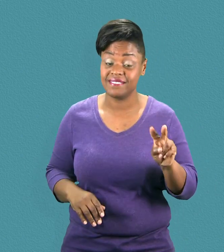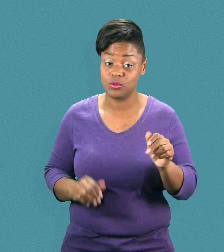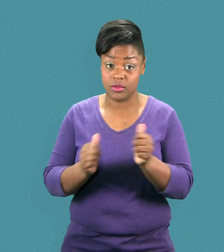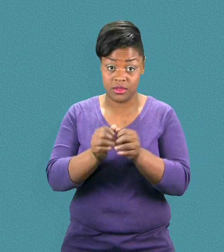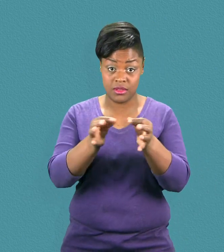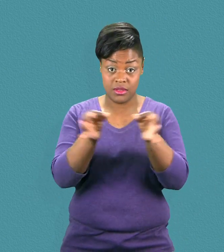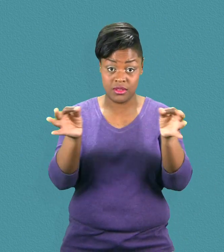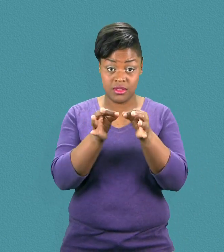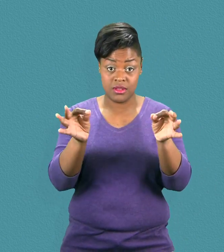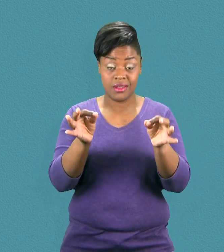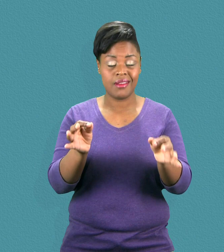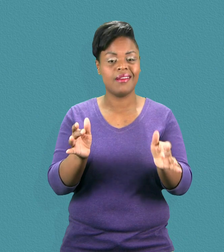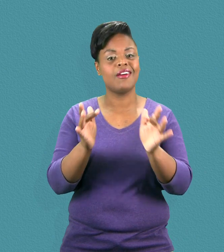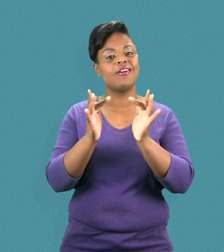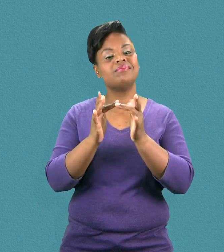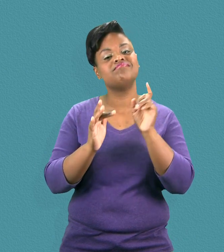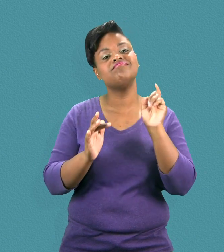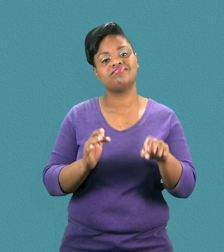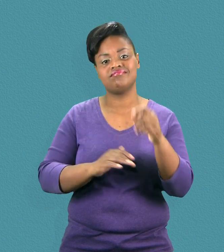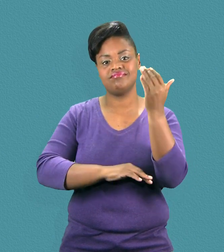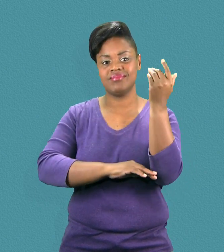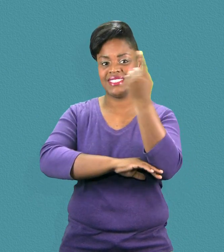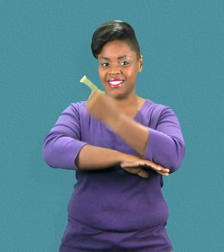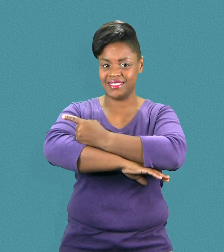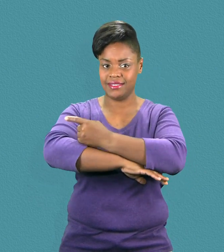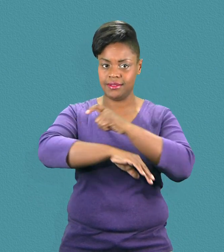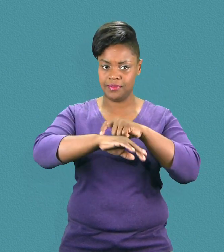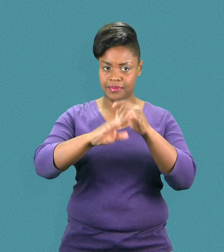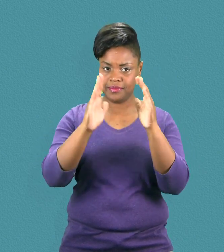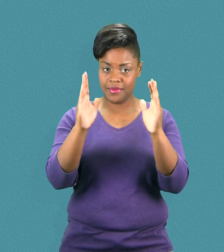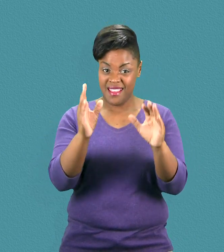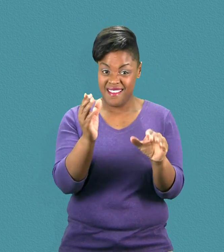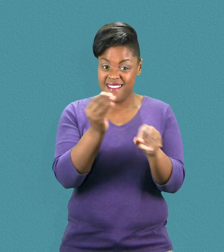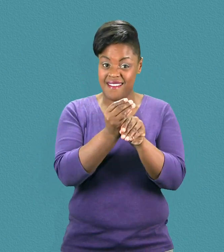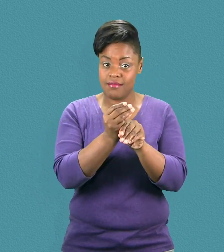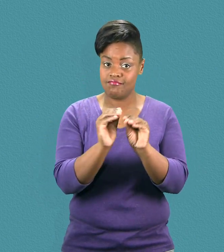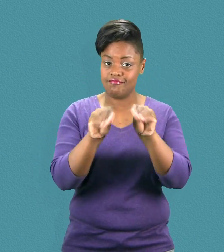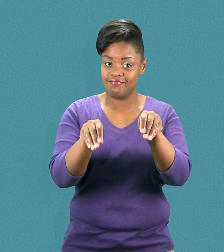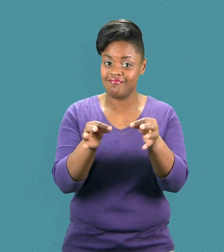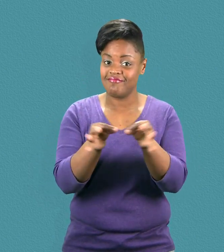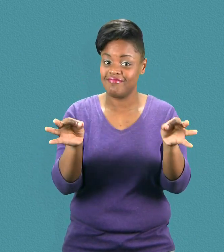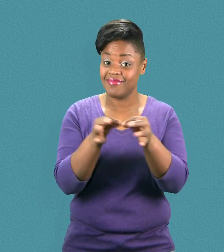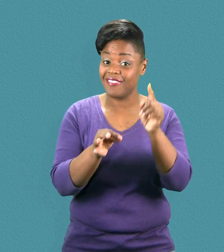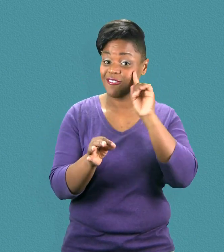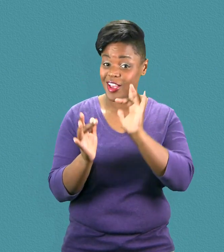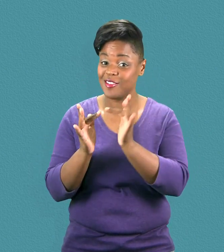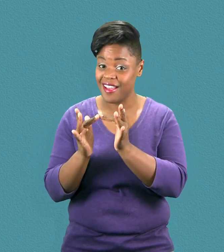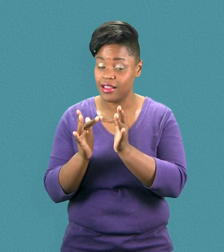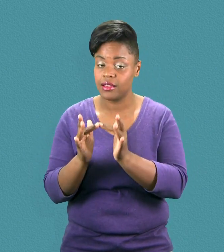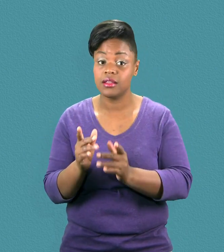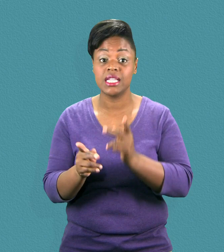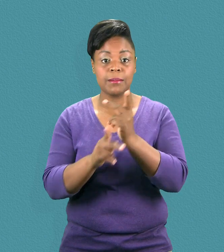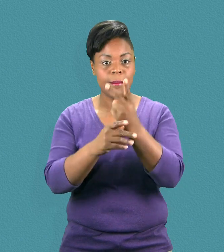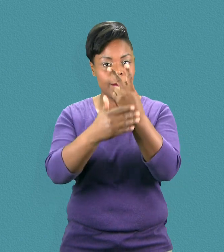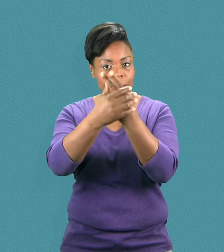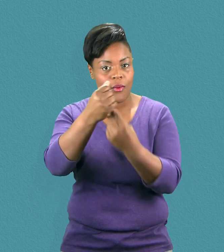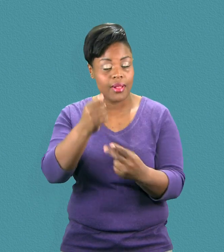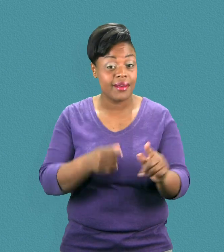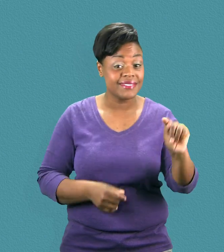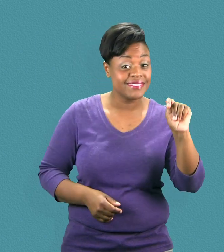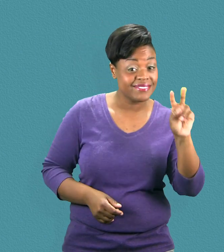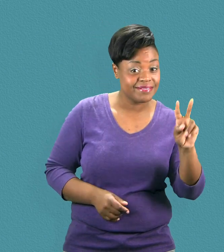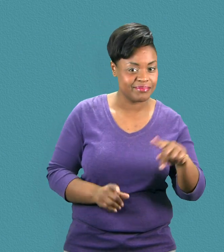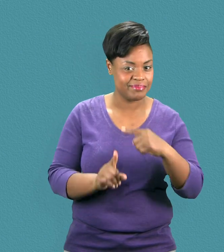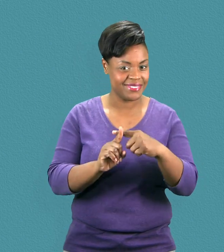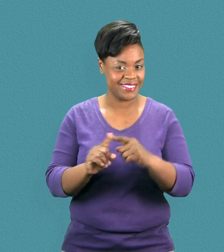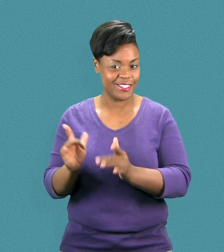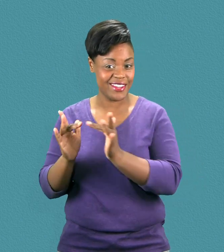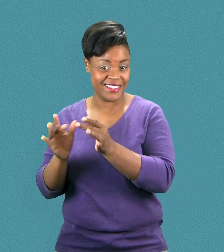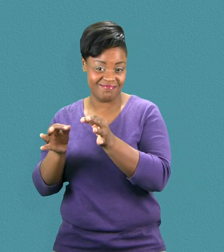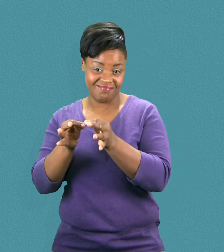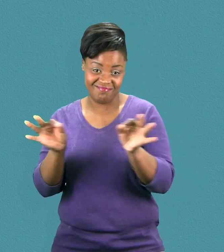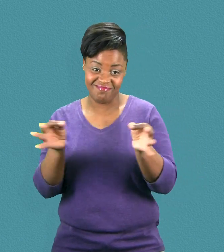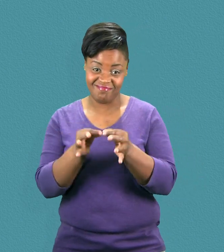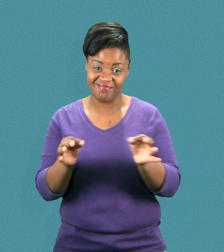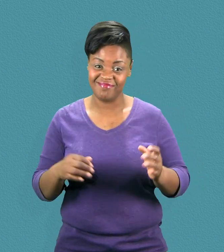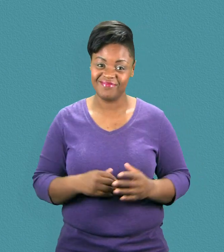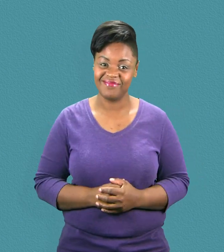Internet beginning no later than 15 days after it is shown on television with captions.